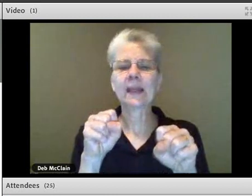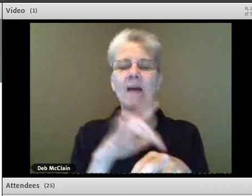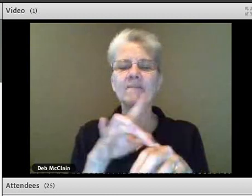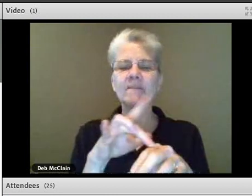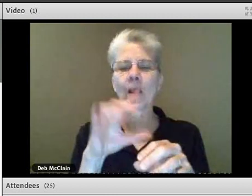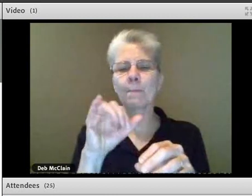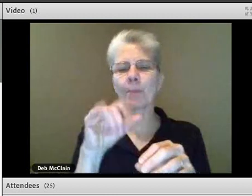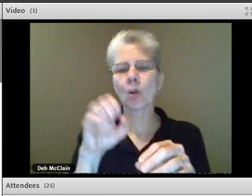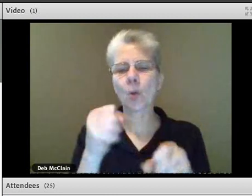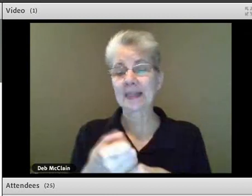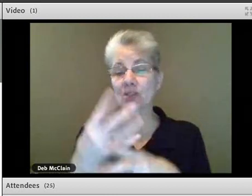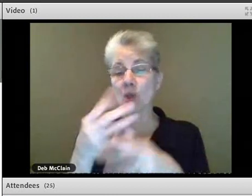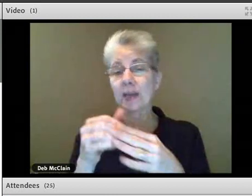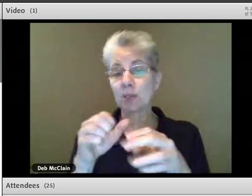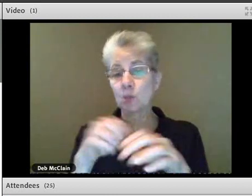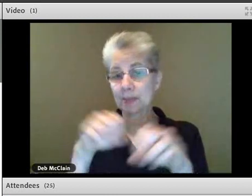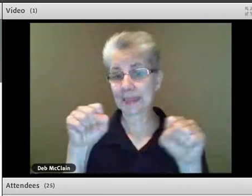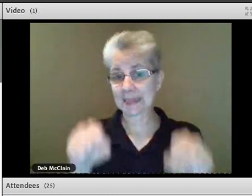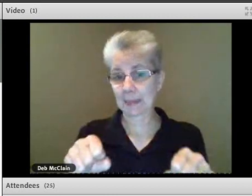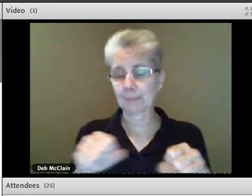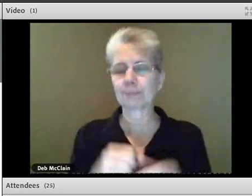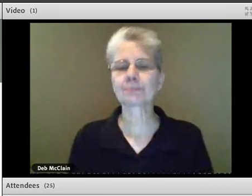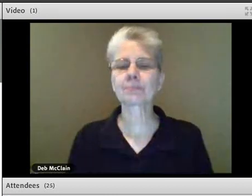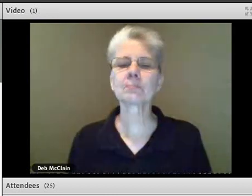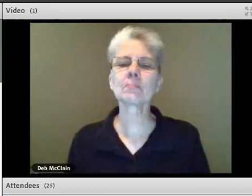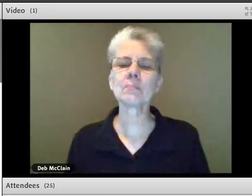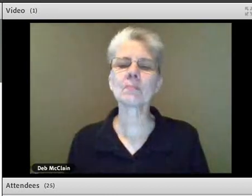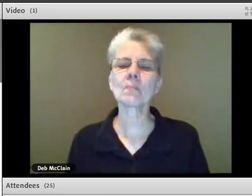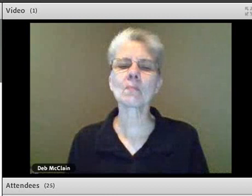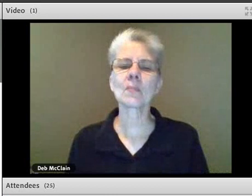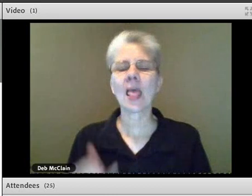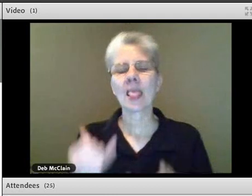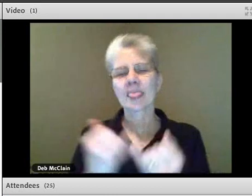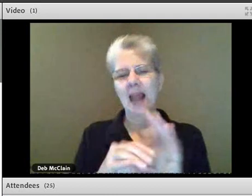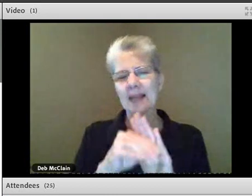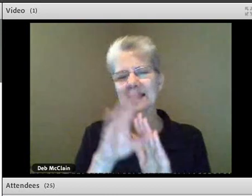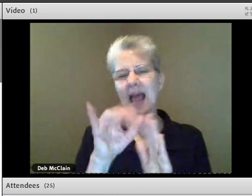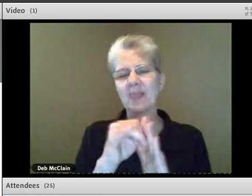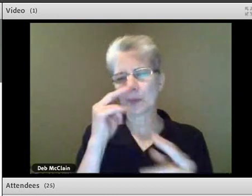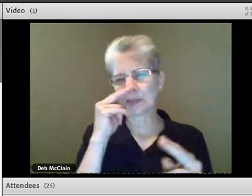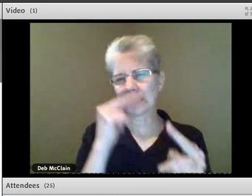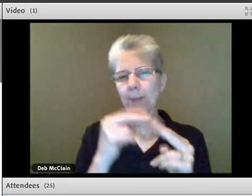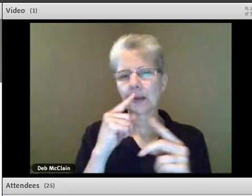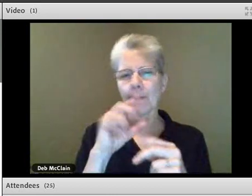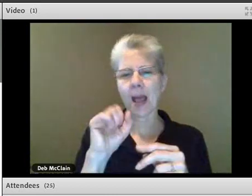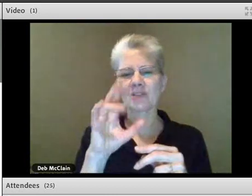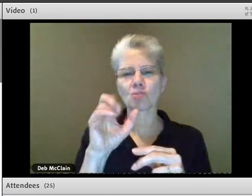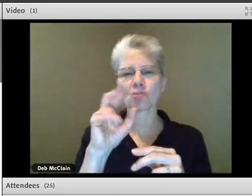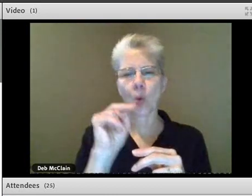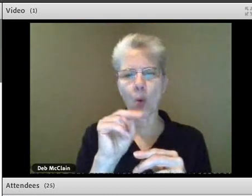and installing it on your own system. In the last slide, there was a comment about SCORM